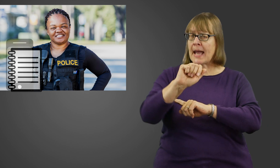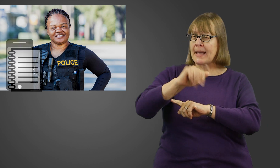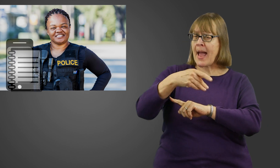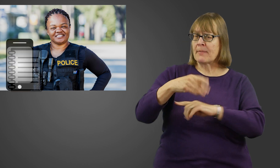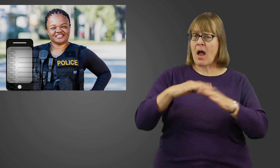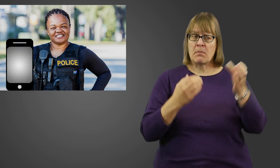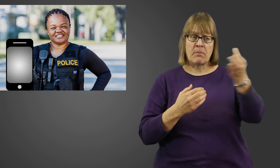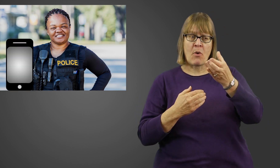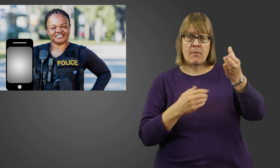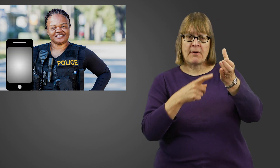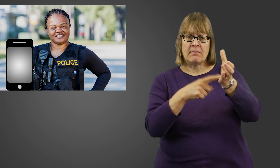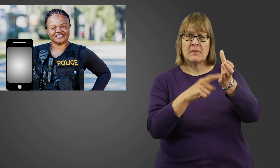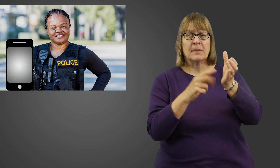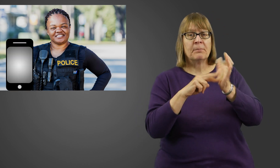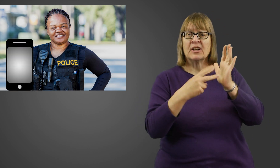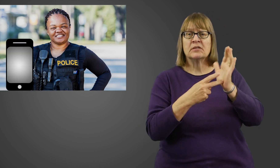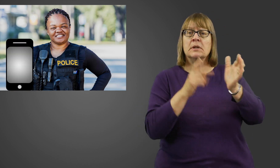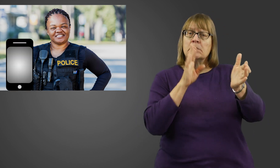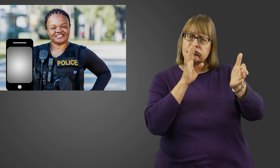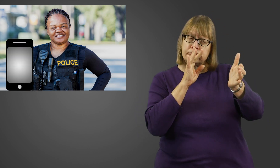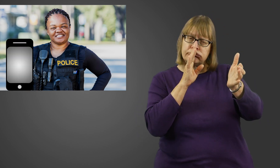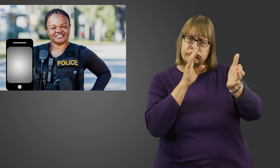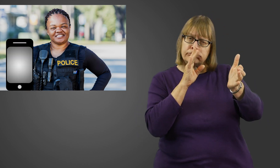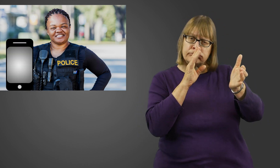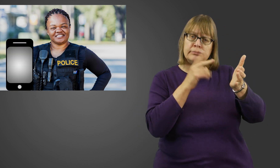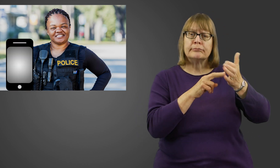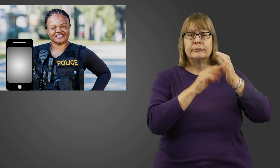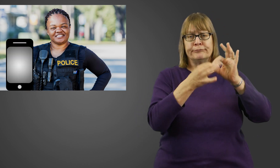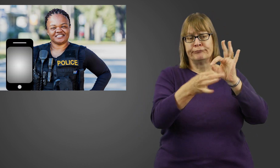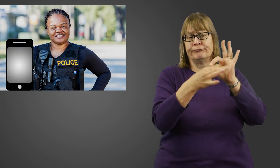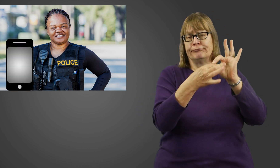You could also try using speech-to-text app on your mobile device.